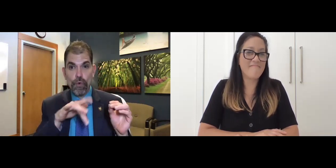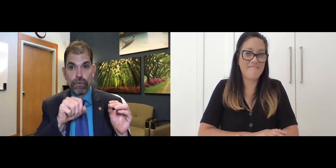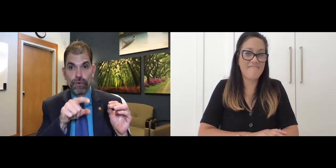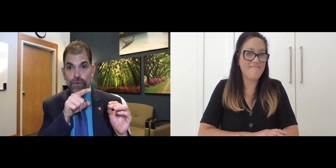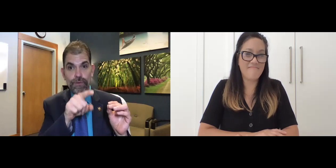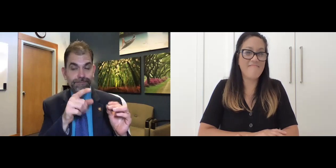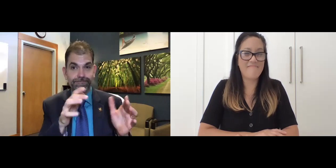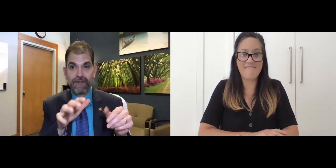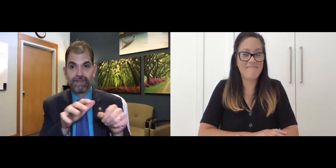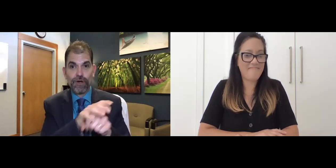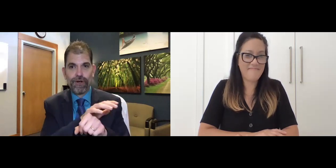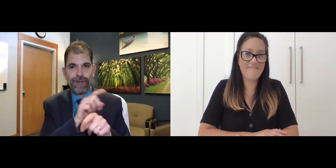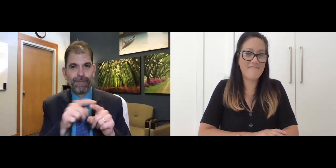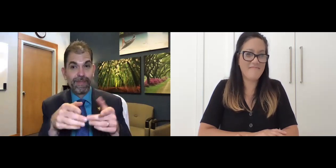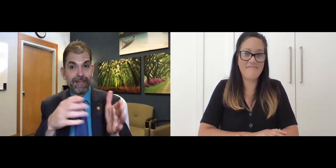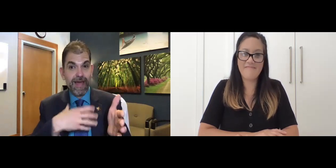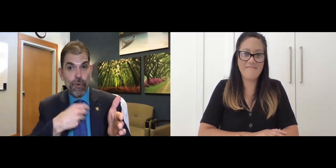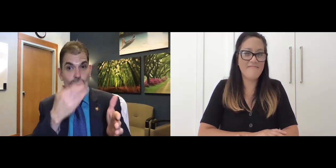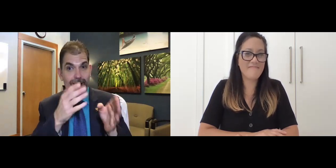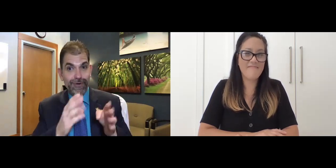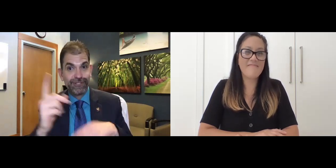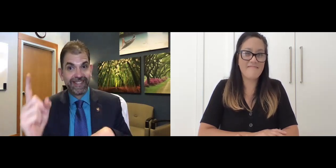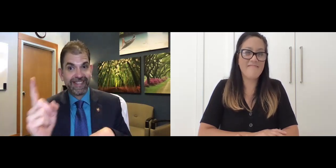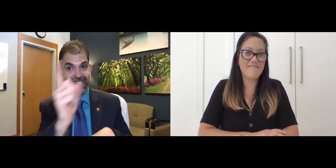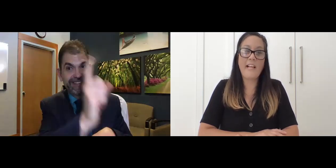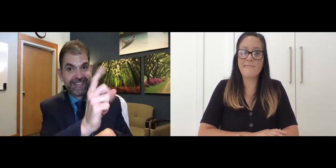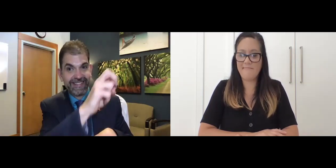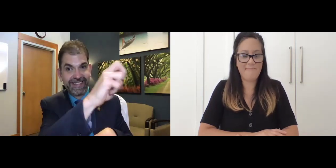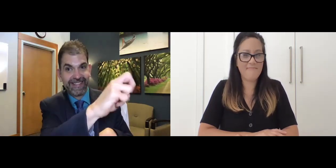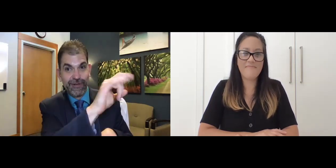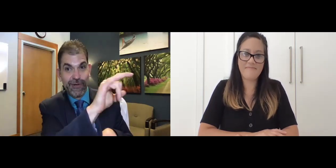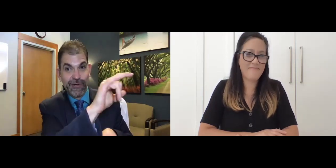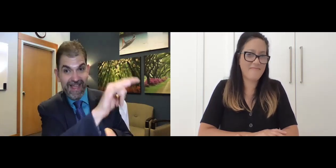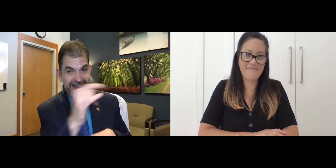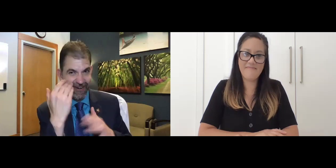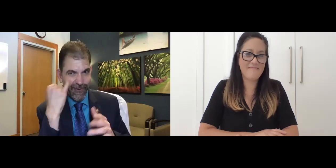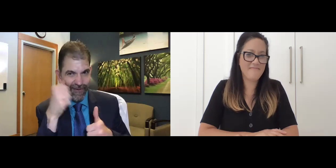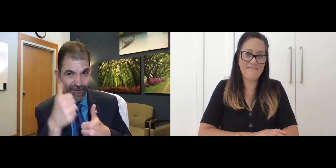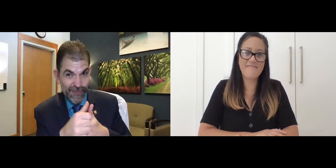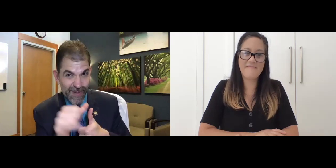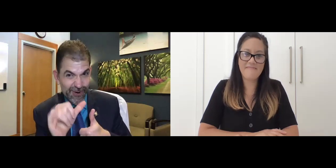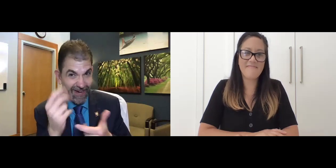and they're not allowed to get on the plane. They're told that the airplane is full but then they let a white person on. I